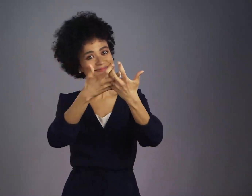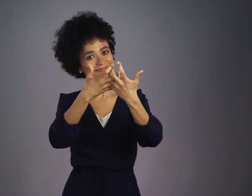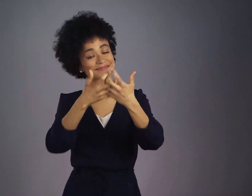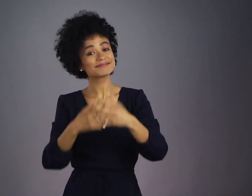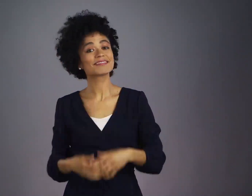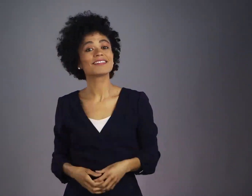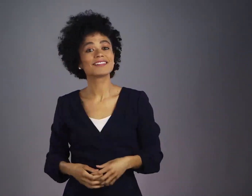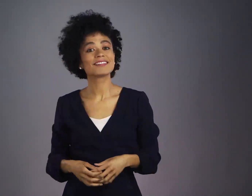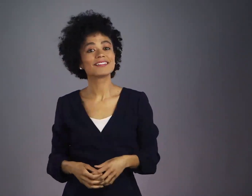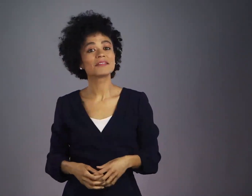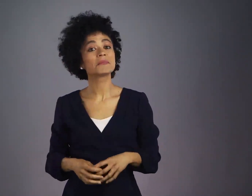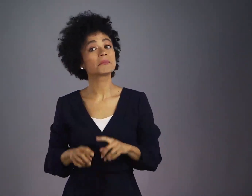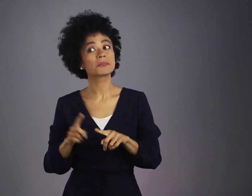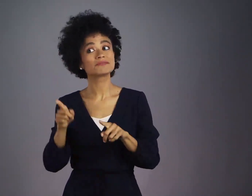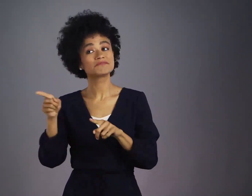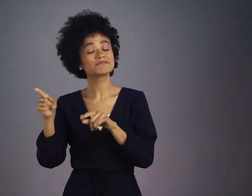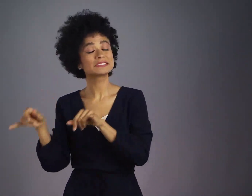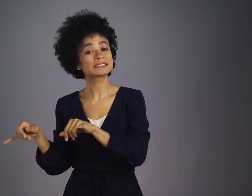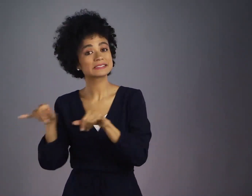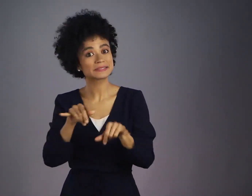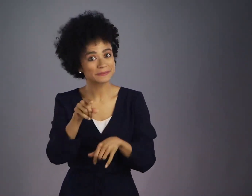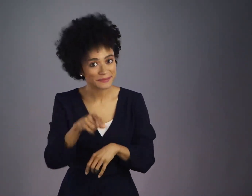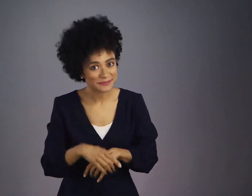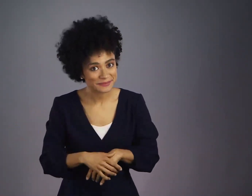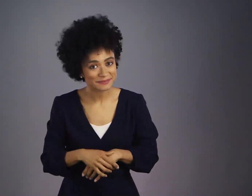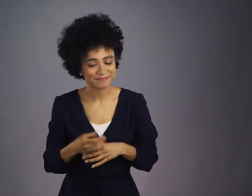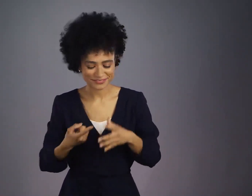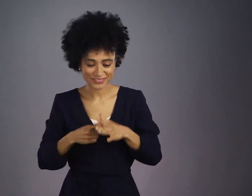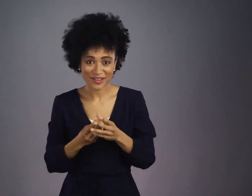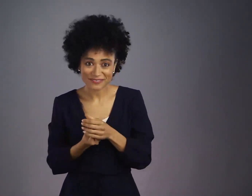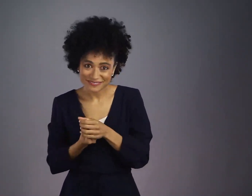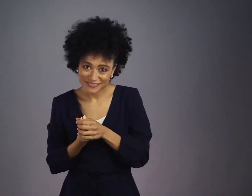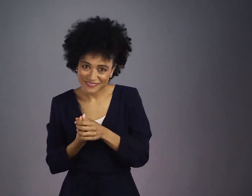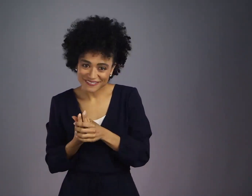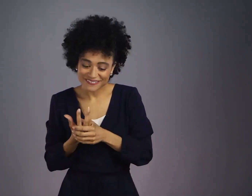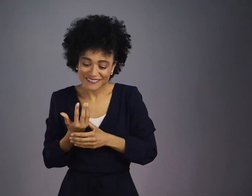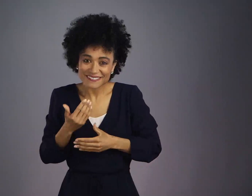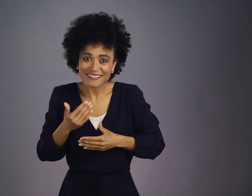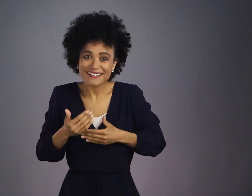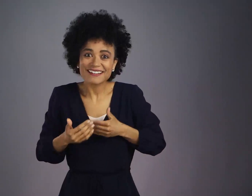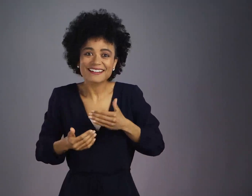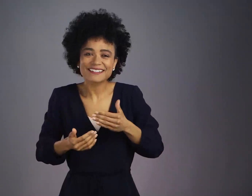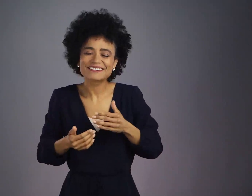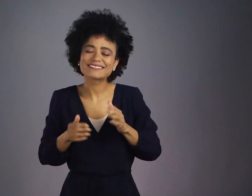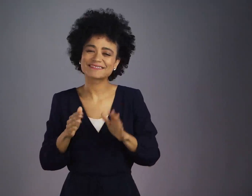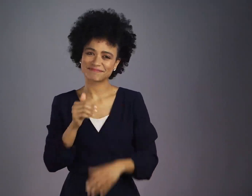The chances are he will not for, like yourself, he is just beginning his development.